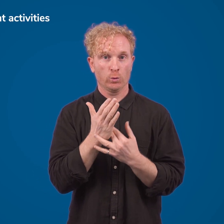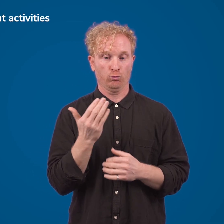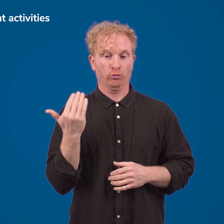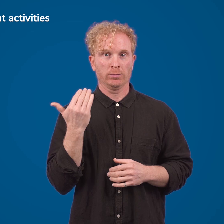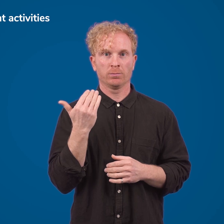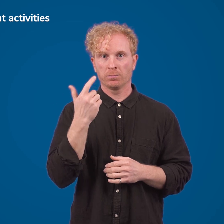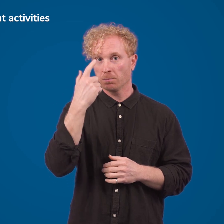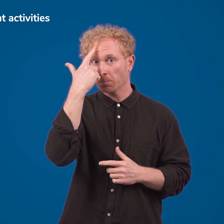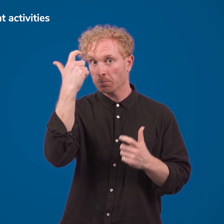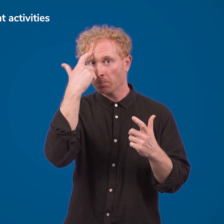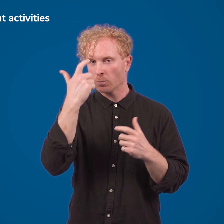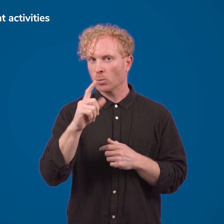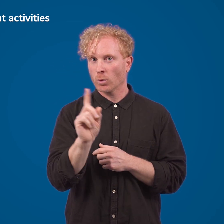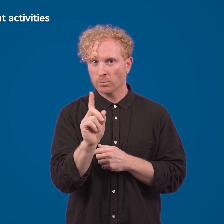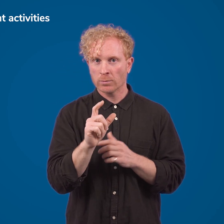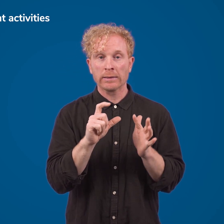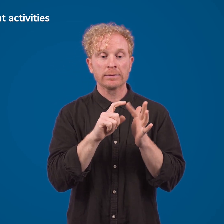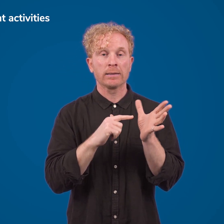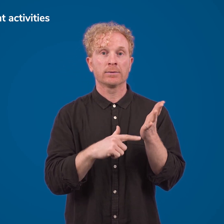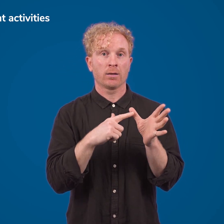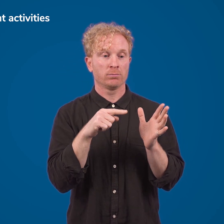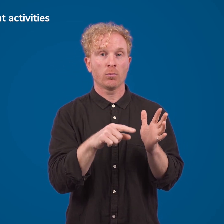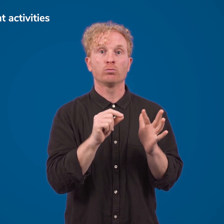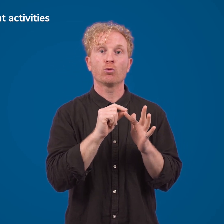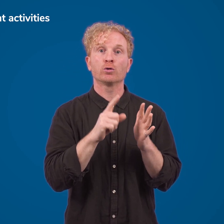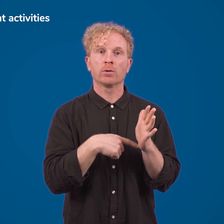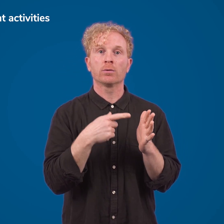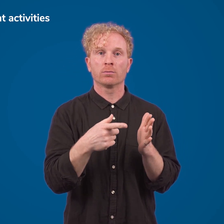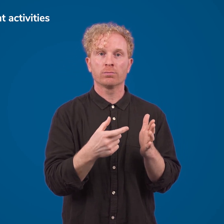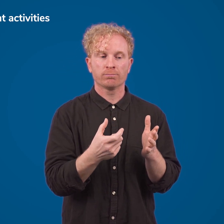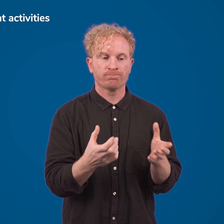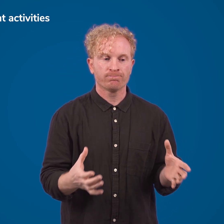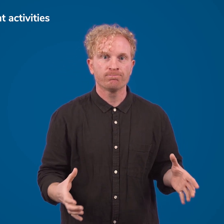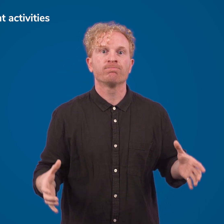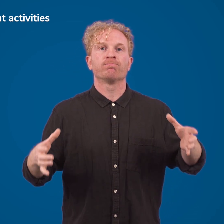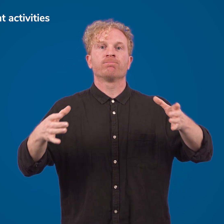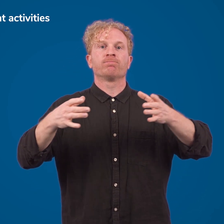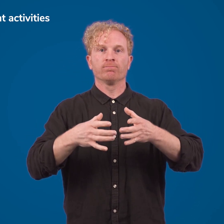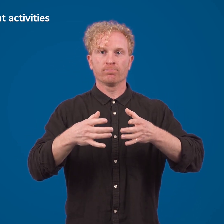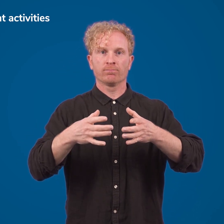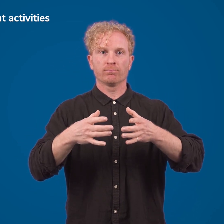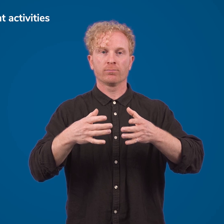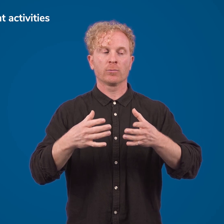Among recent initiatives are projects that bring together de-identified data on